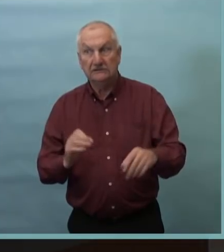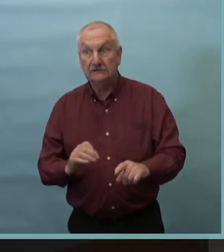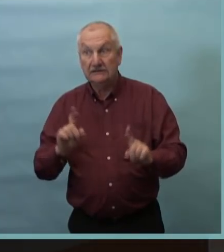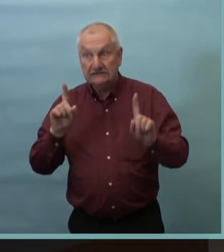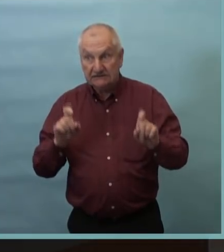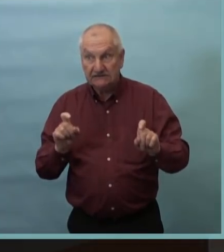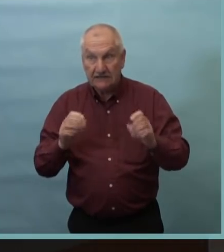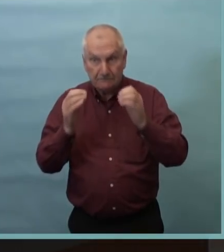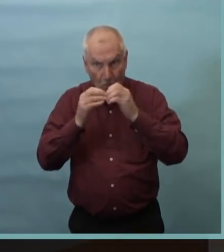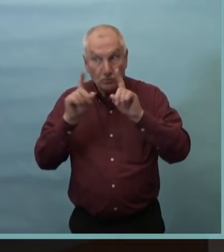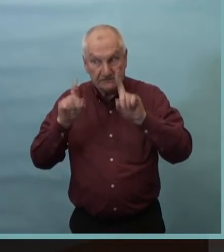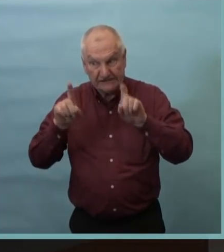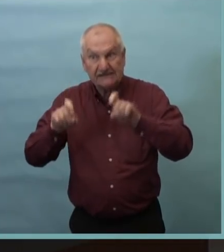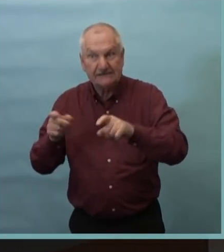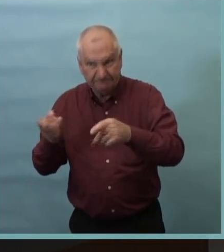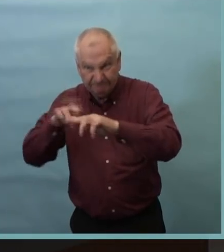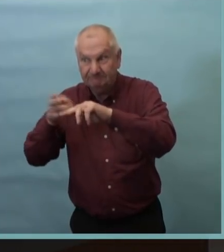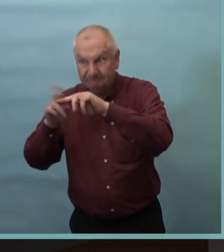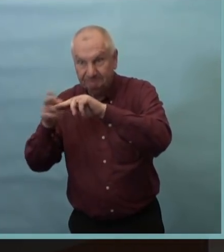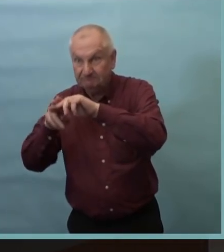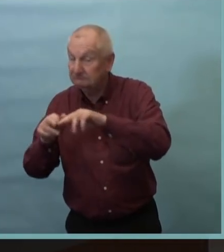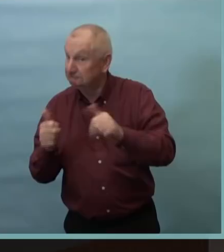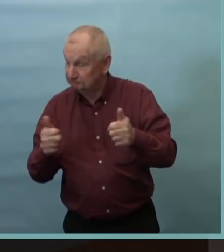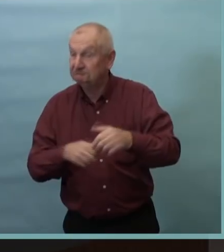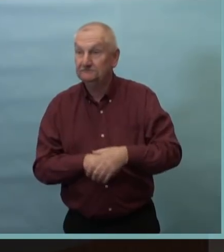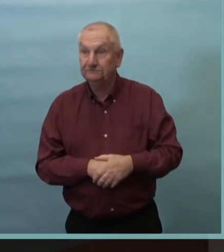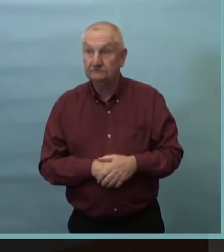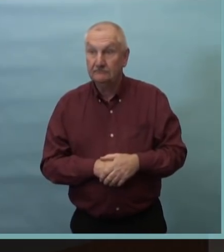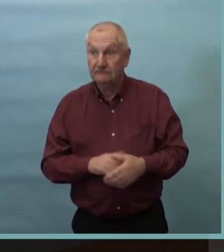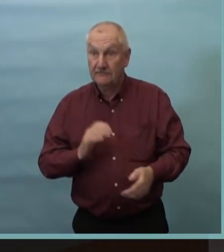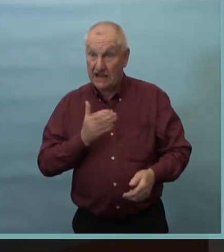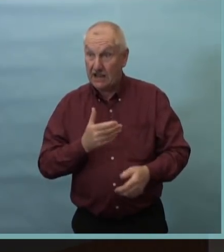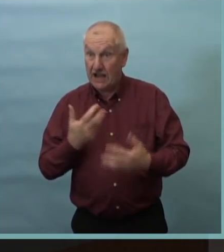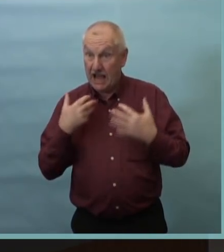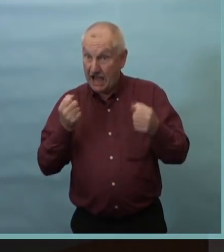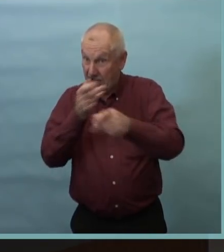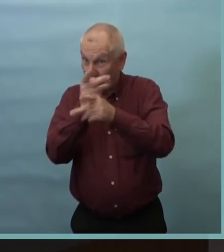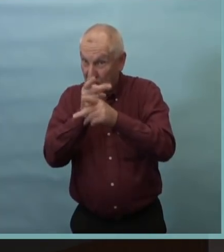preparation for further cases and right now our messaging is still to stay home